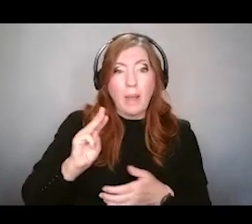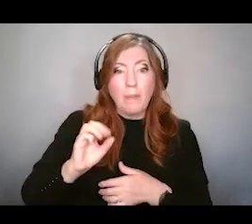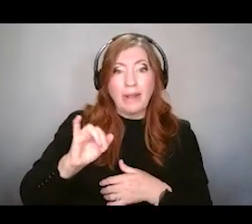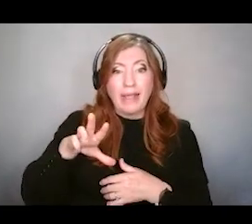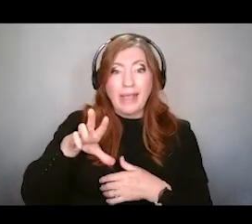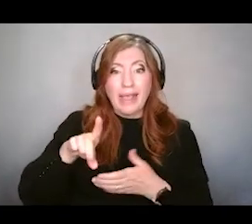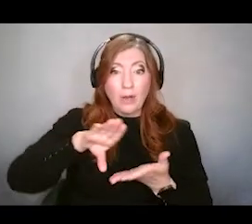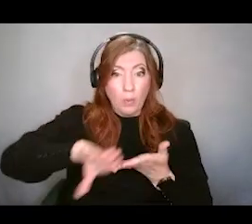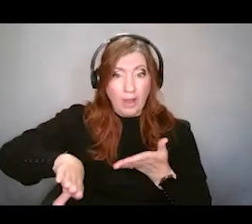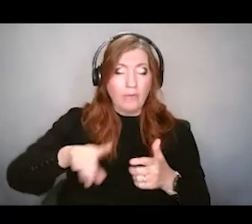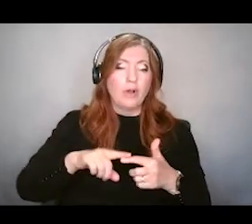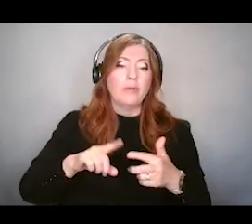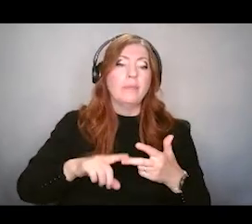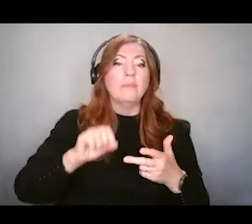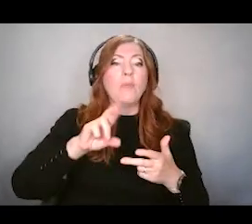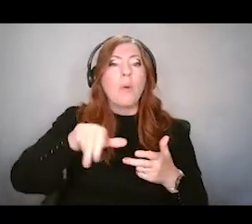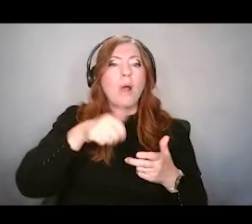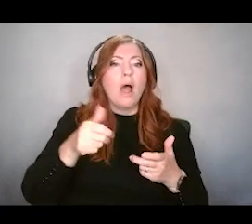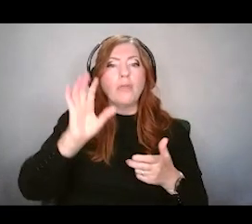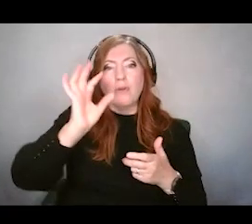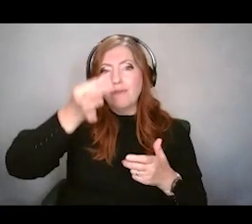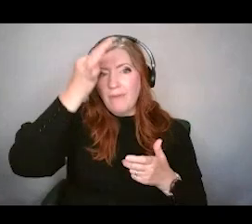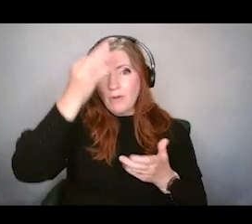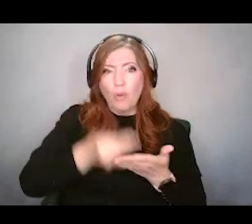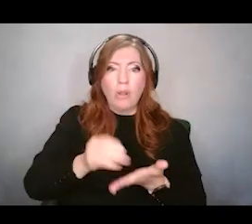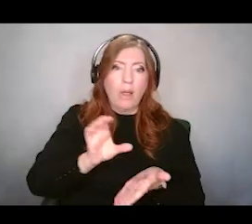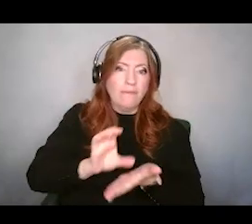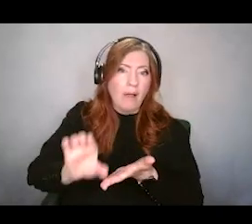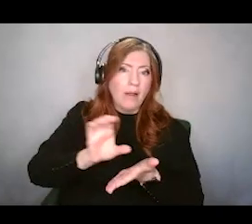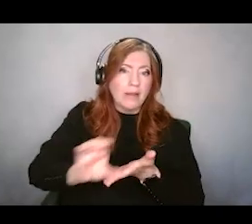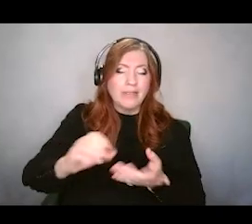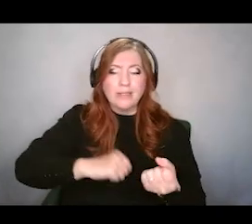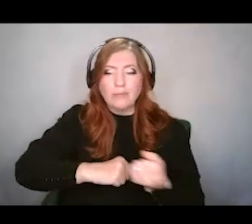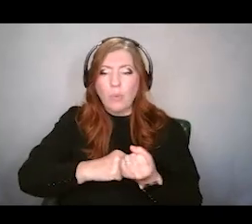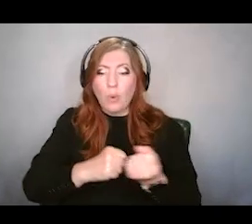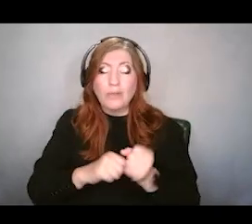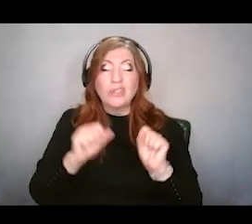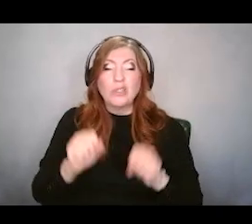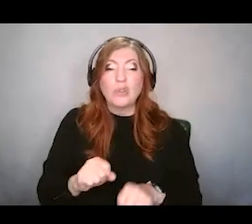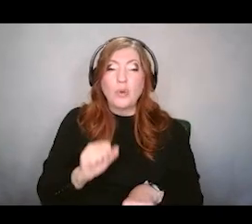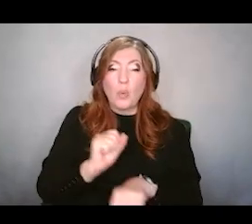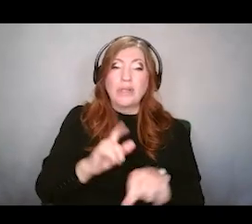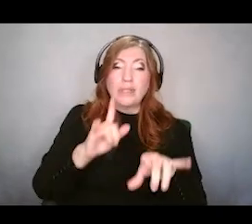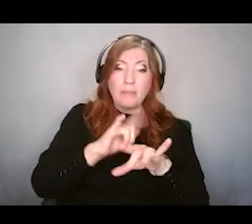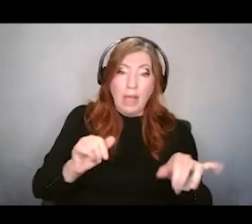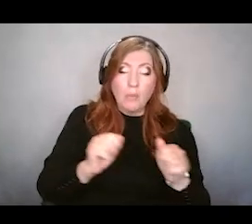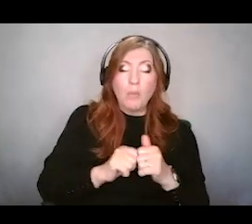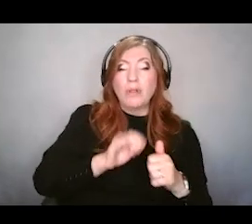or other federally funded supports that might work in tandem with your services.